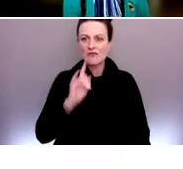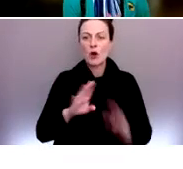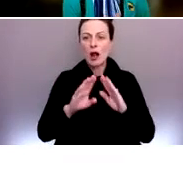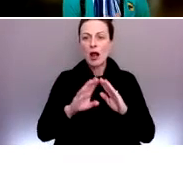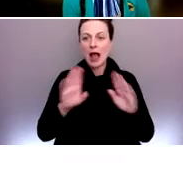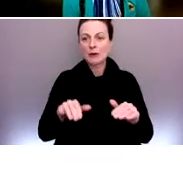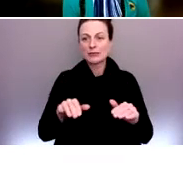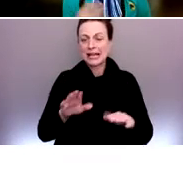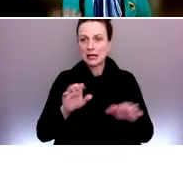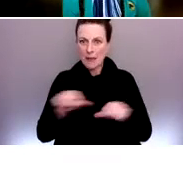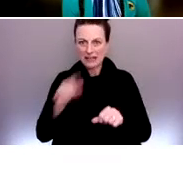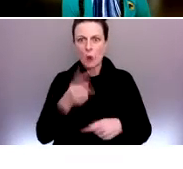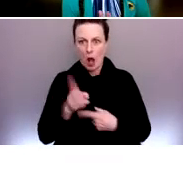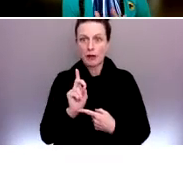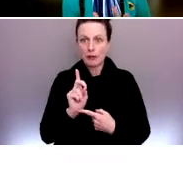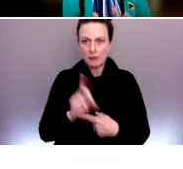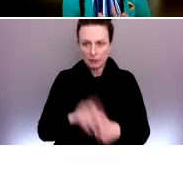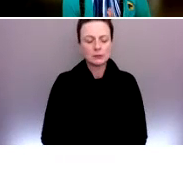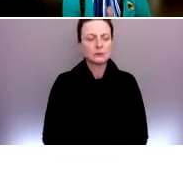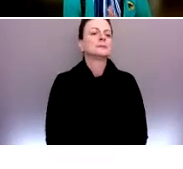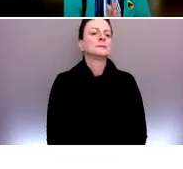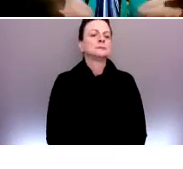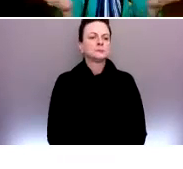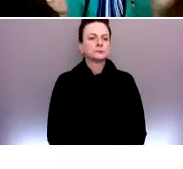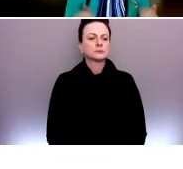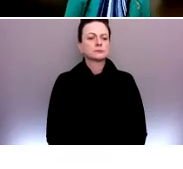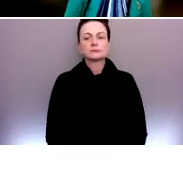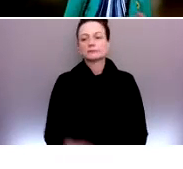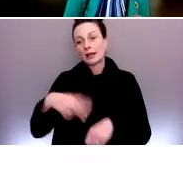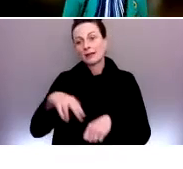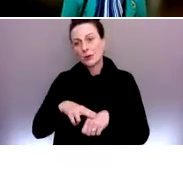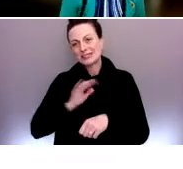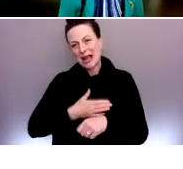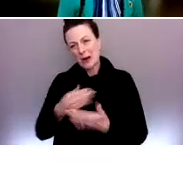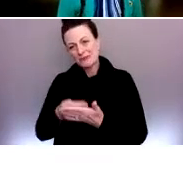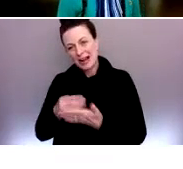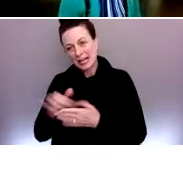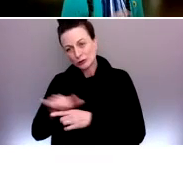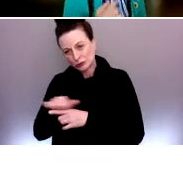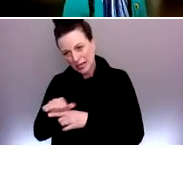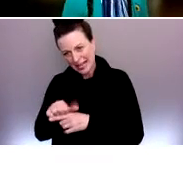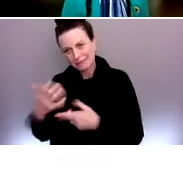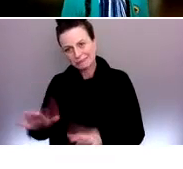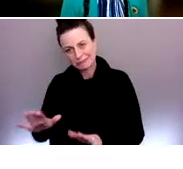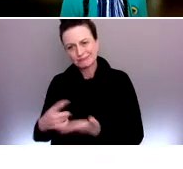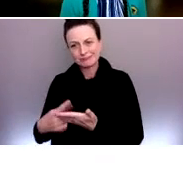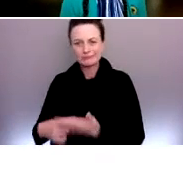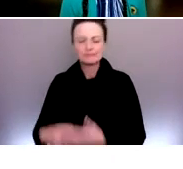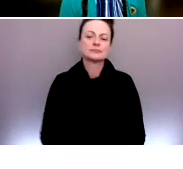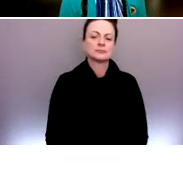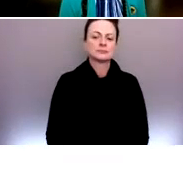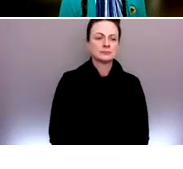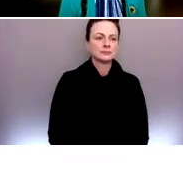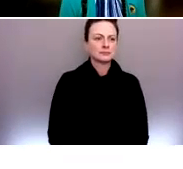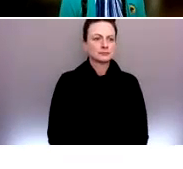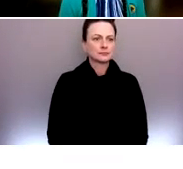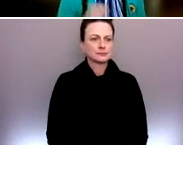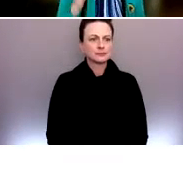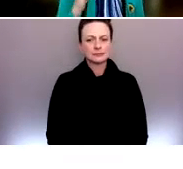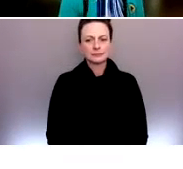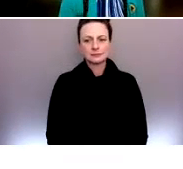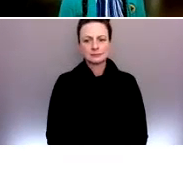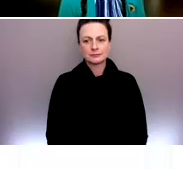capacities. Of course our financial training. Which is always going and going strong.